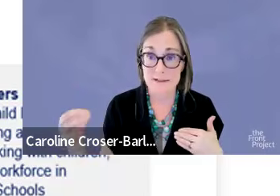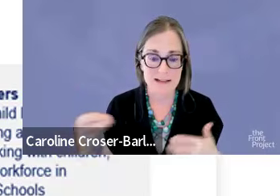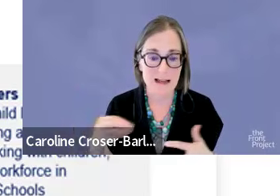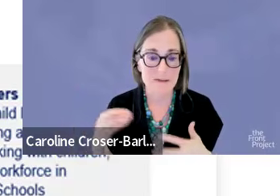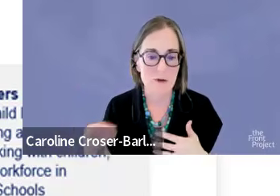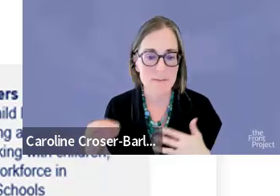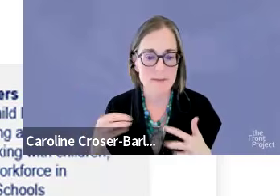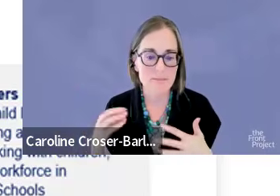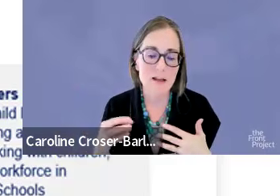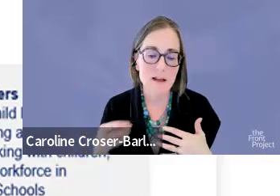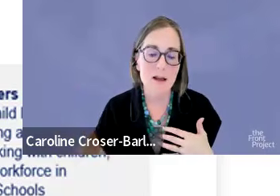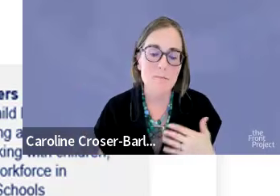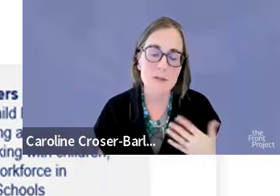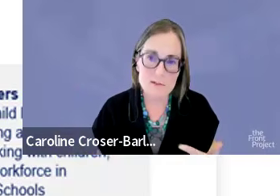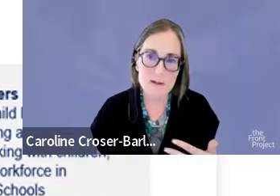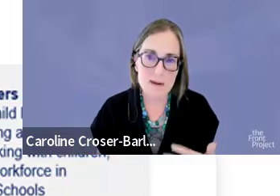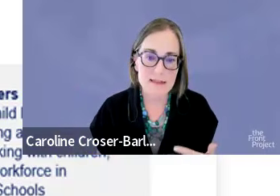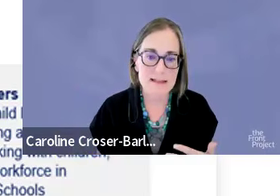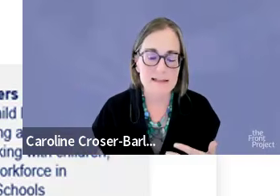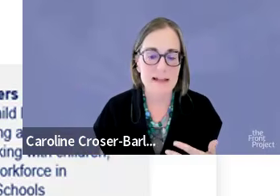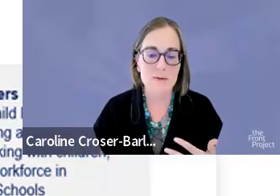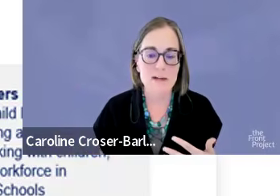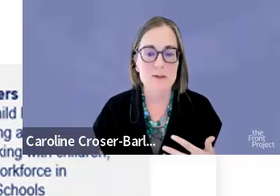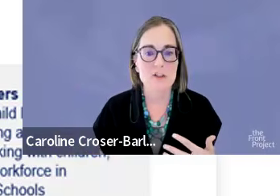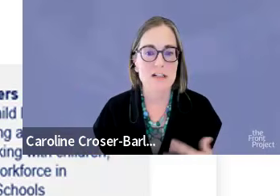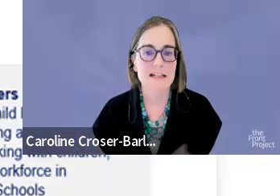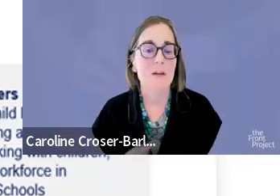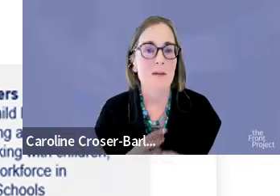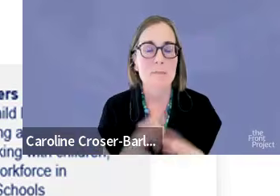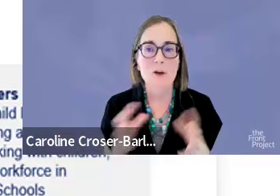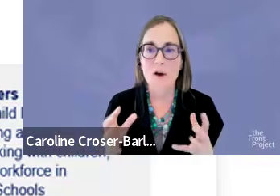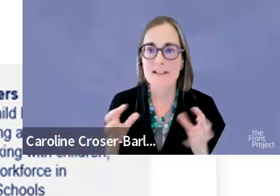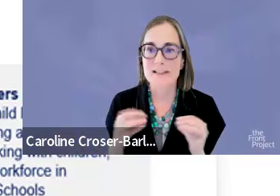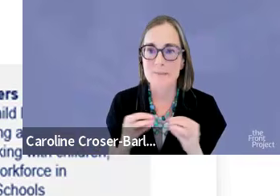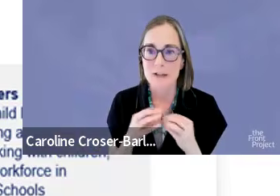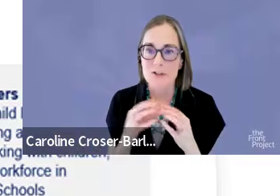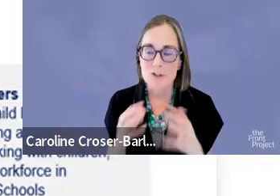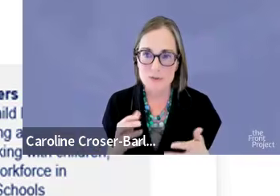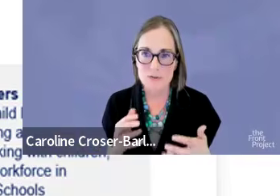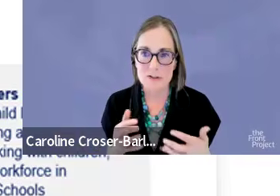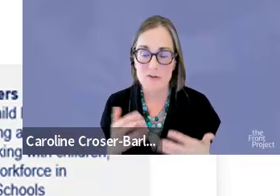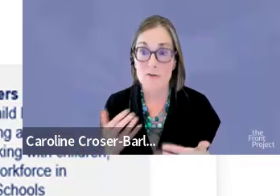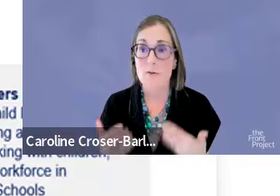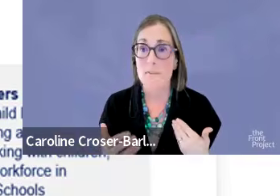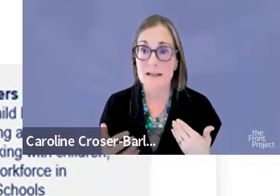supports at the moment. But also, I think, it's an equity opportunity because children grow up